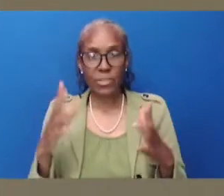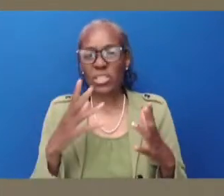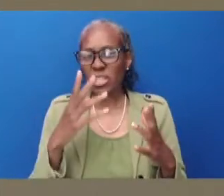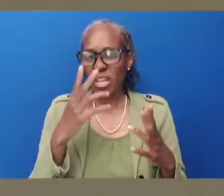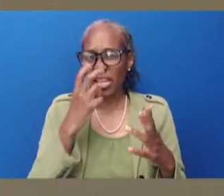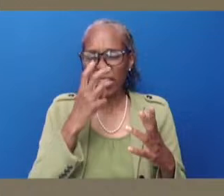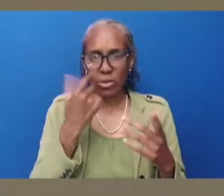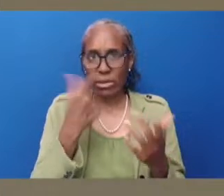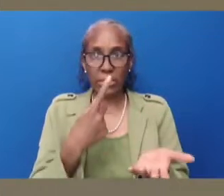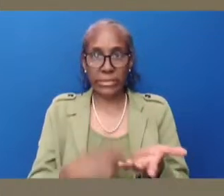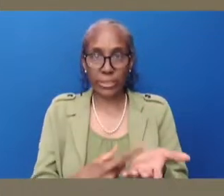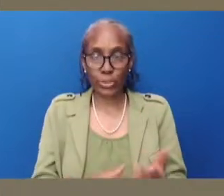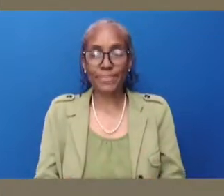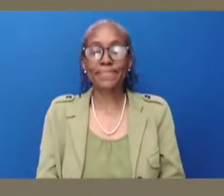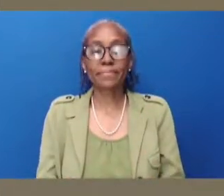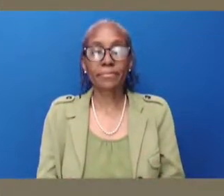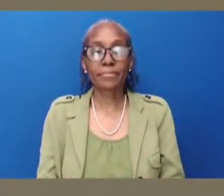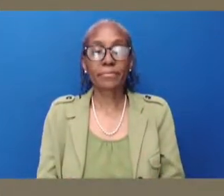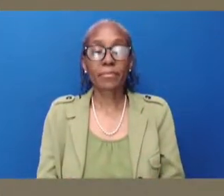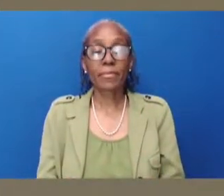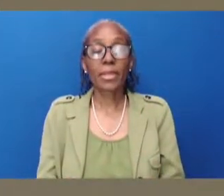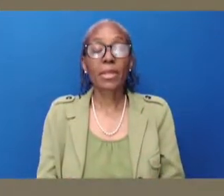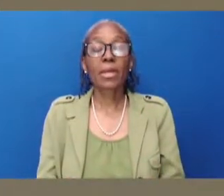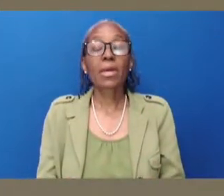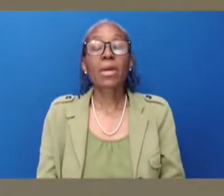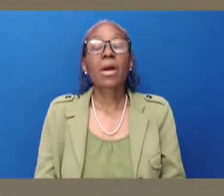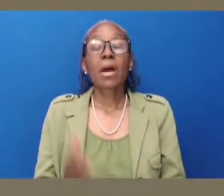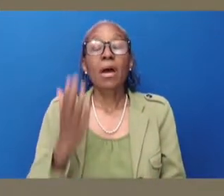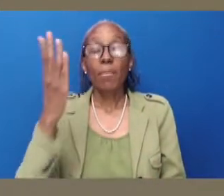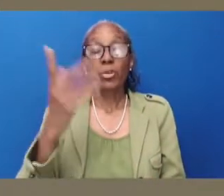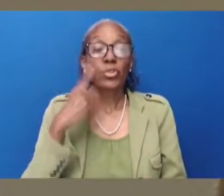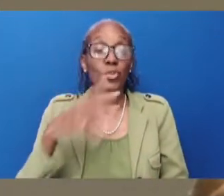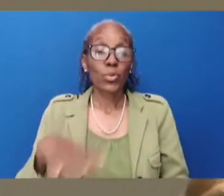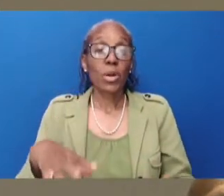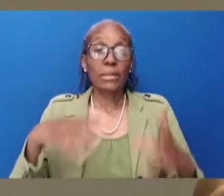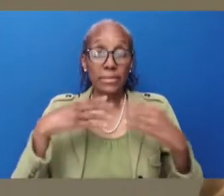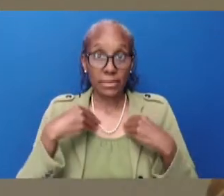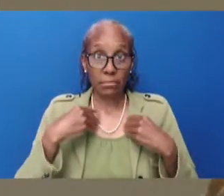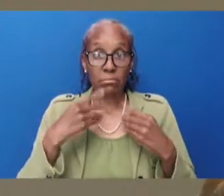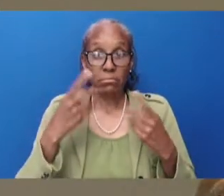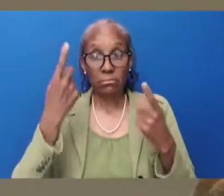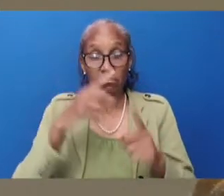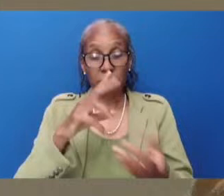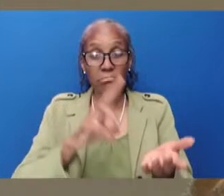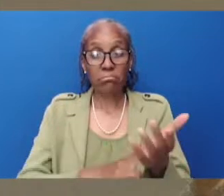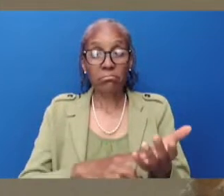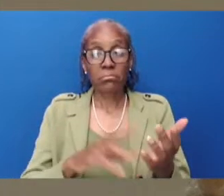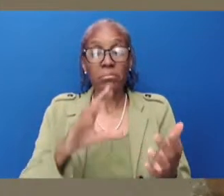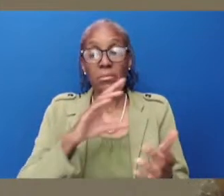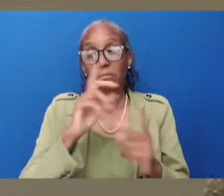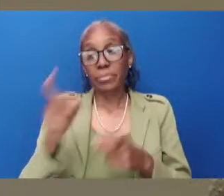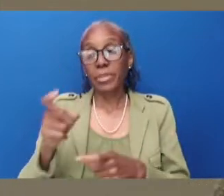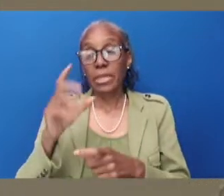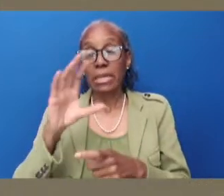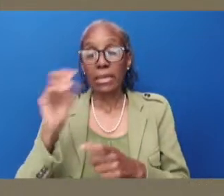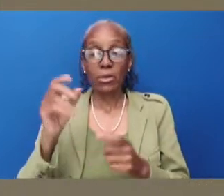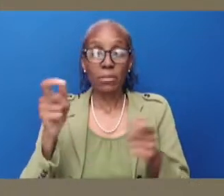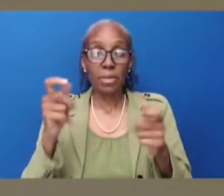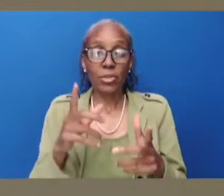THESE. EVERYBODY HAS ALREADY ASKED THEIR QUESTIONS, SO I DOUBT IF THERE WILL BE ANY DISCUSSION.